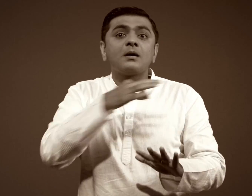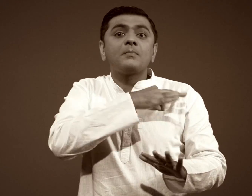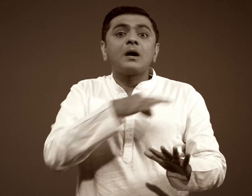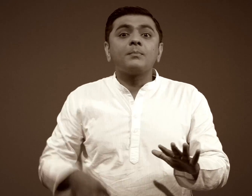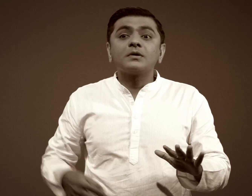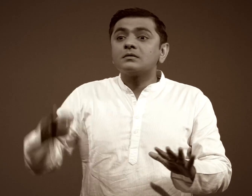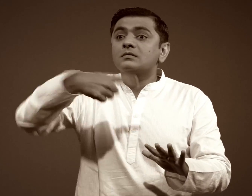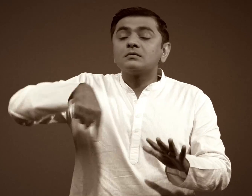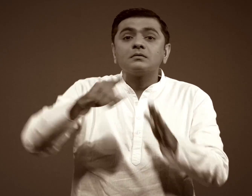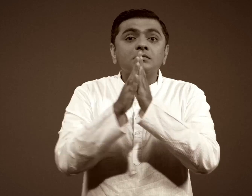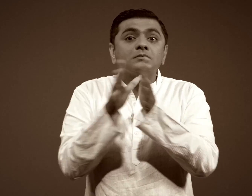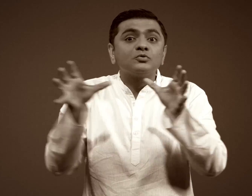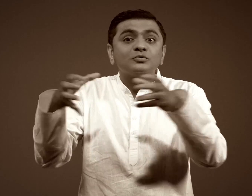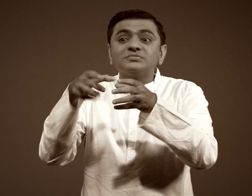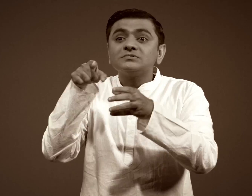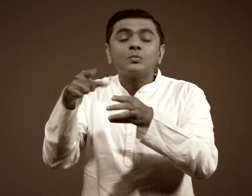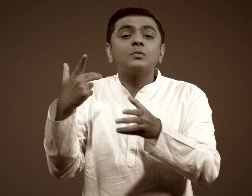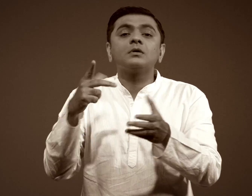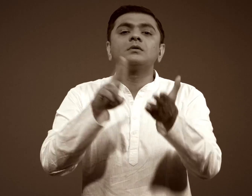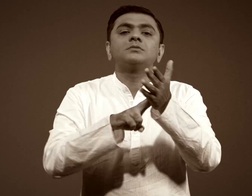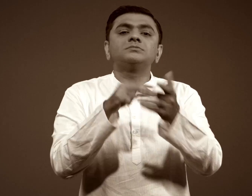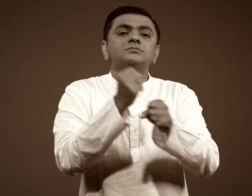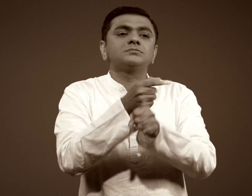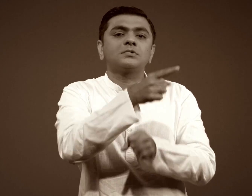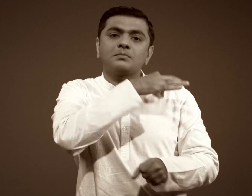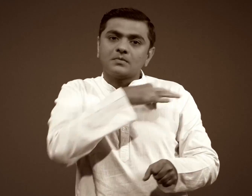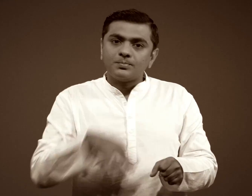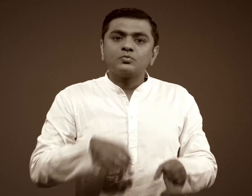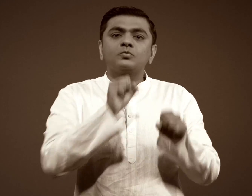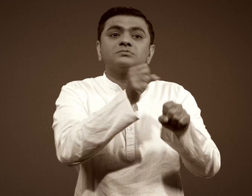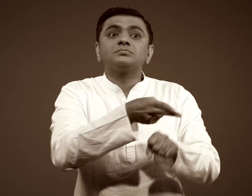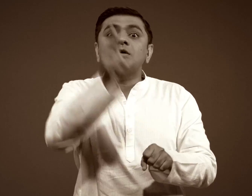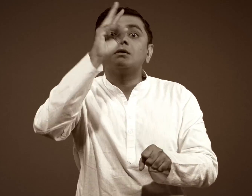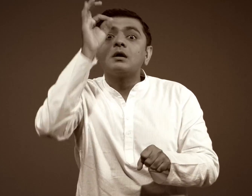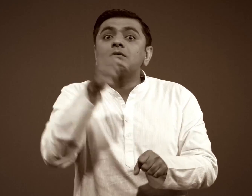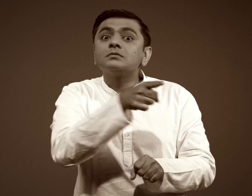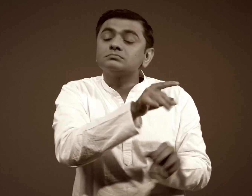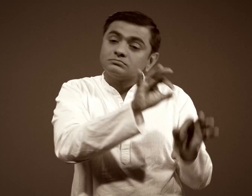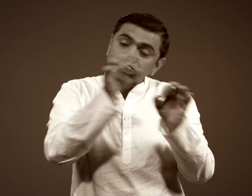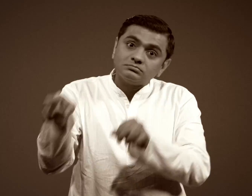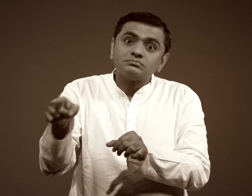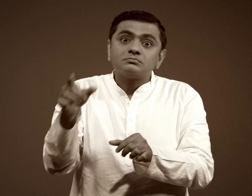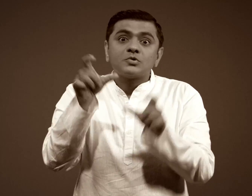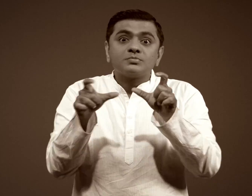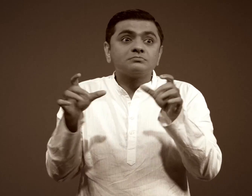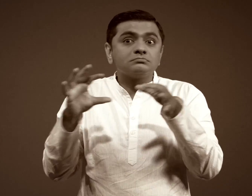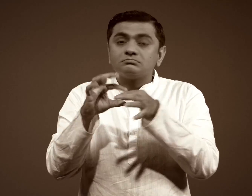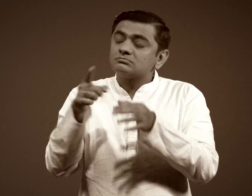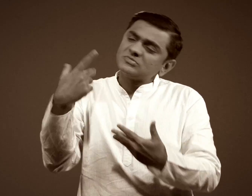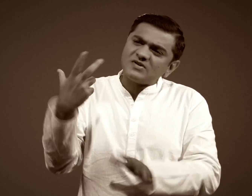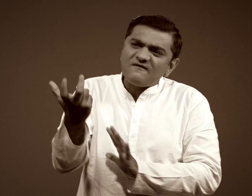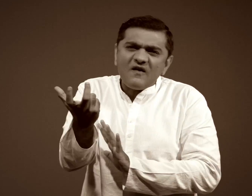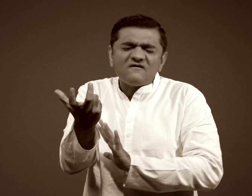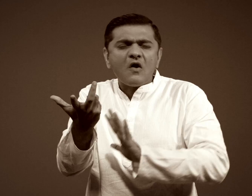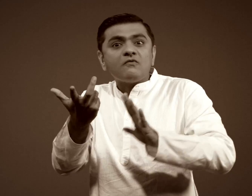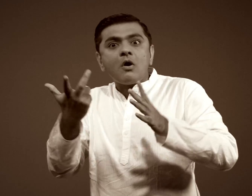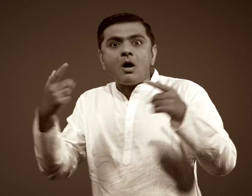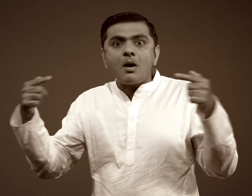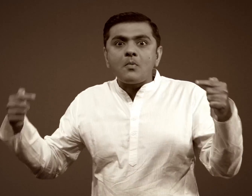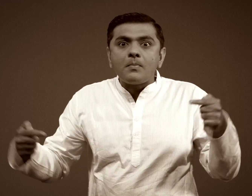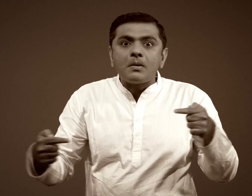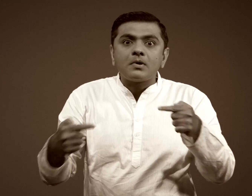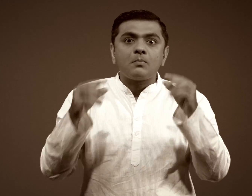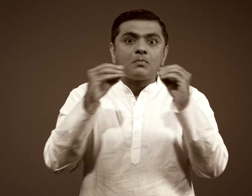There were attacks & riots against the Brahmins, because the killer Godse was a Brahmin.